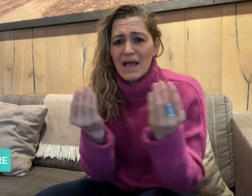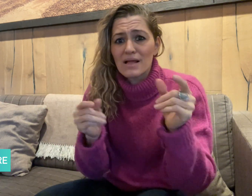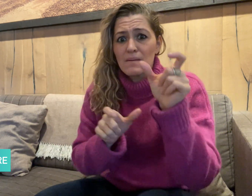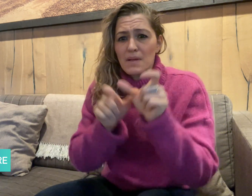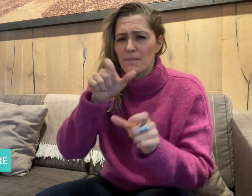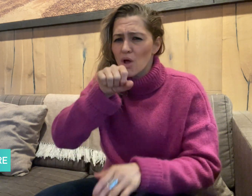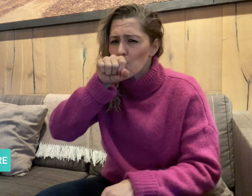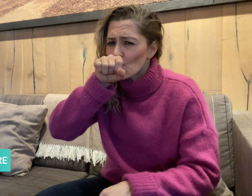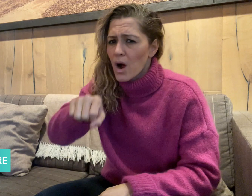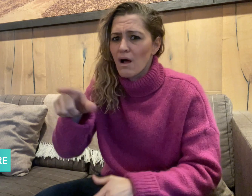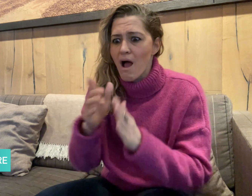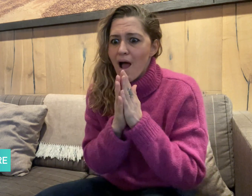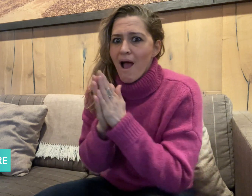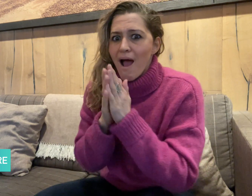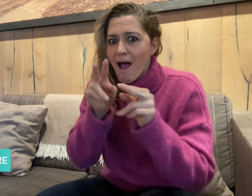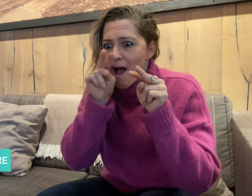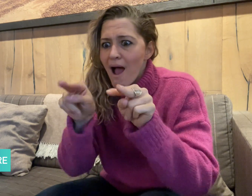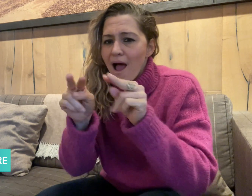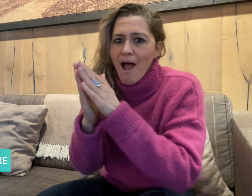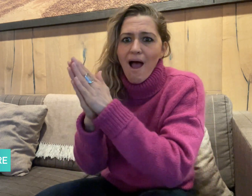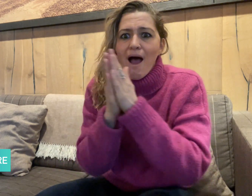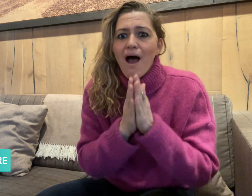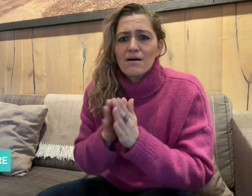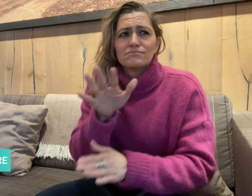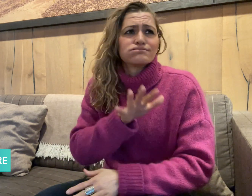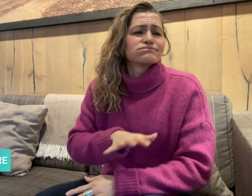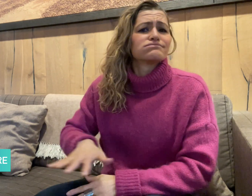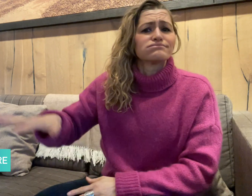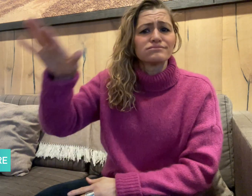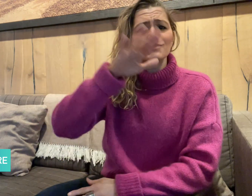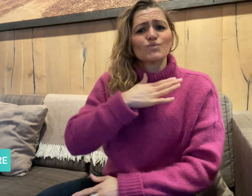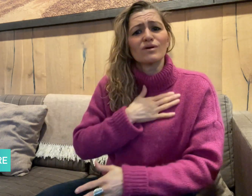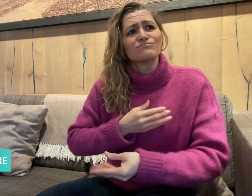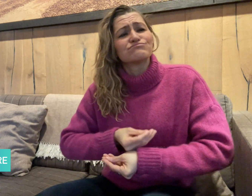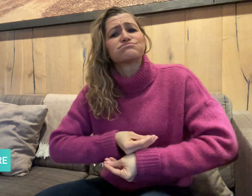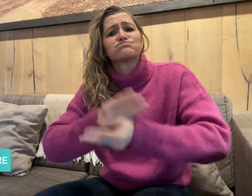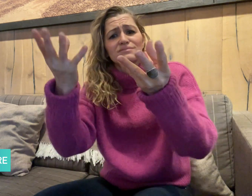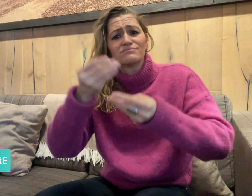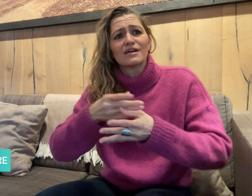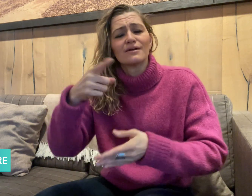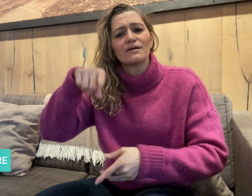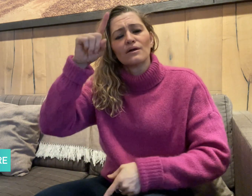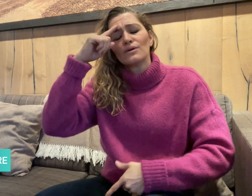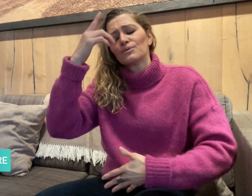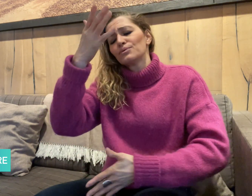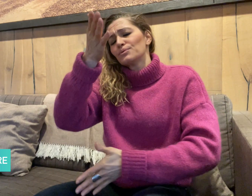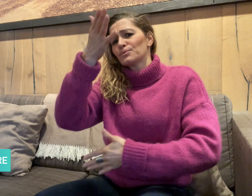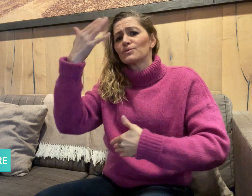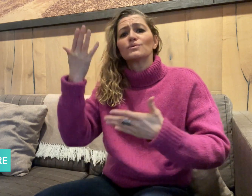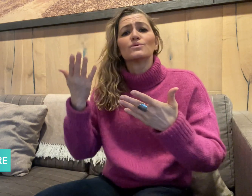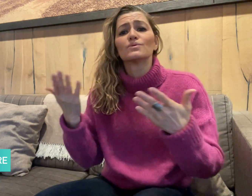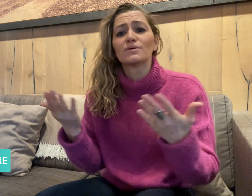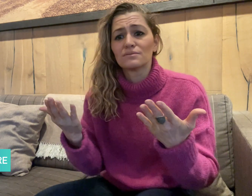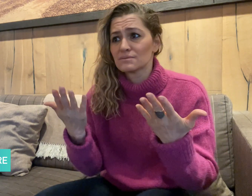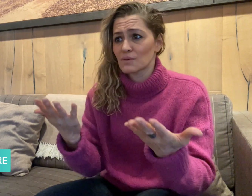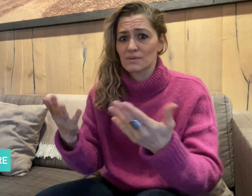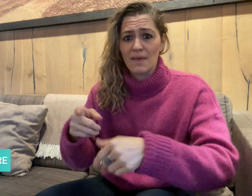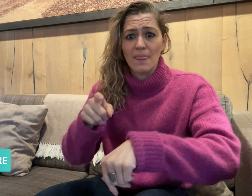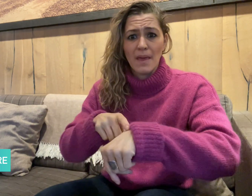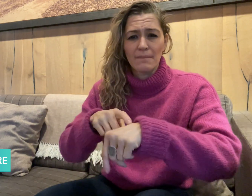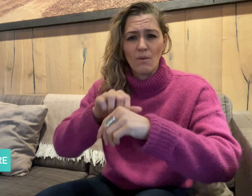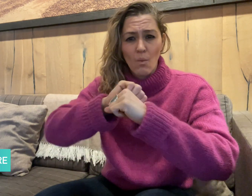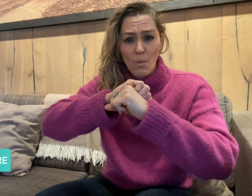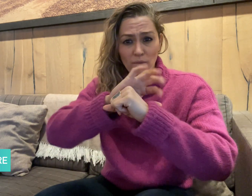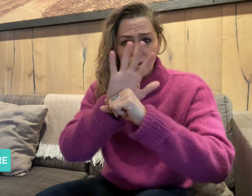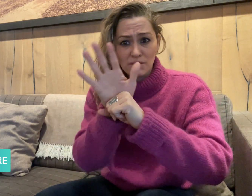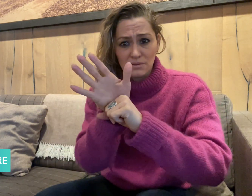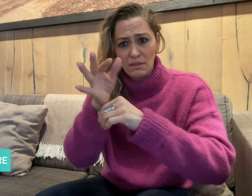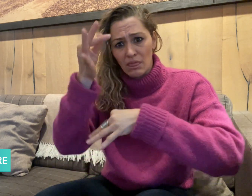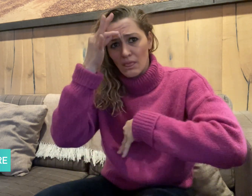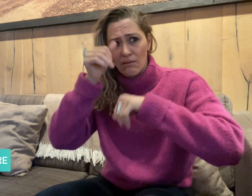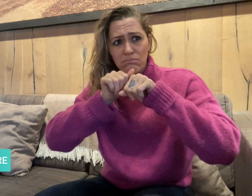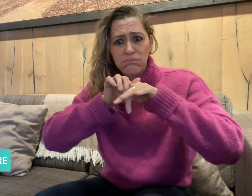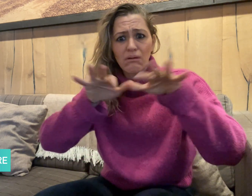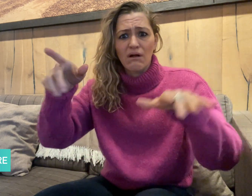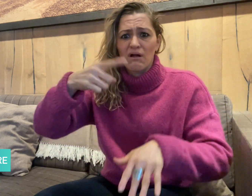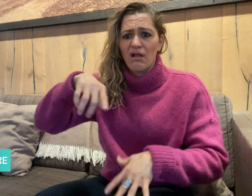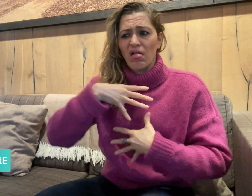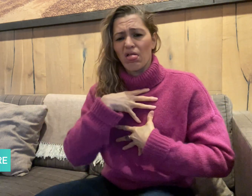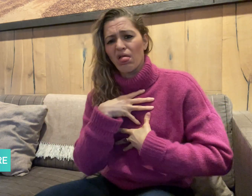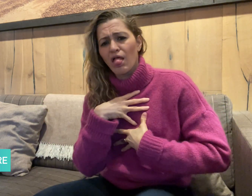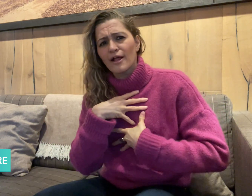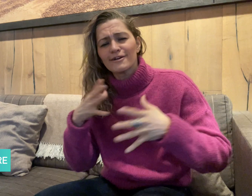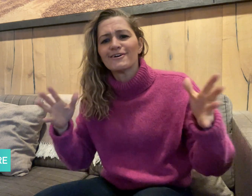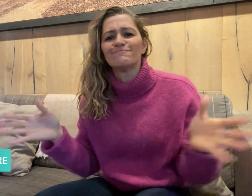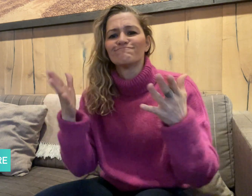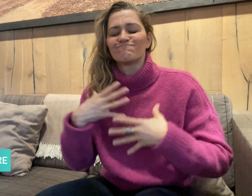the world to keep them occupied during the COVID-19 pandemic.